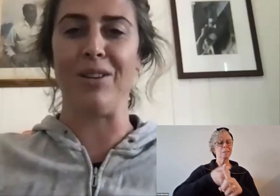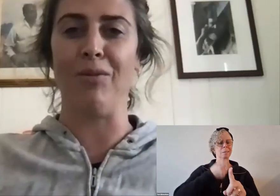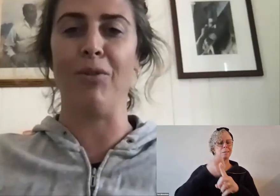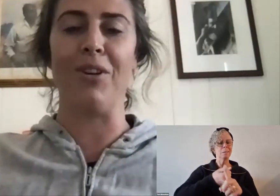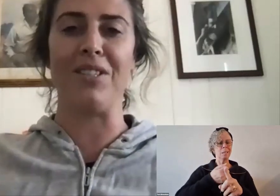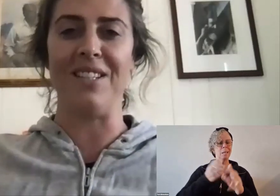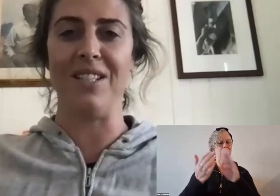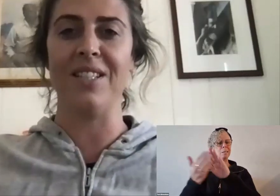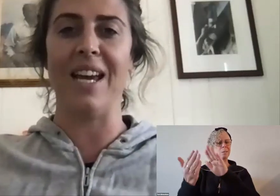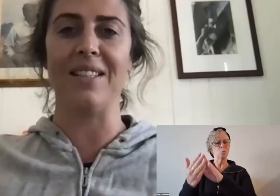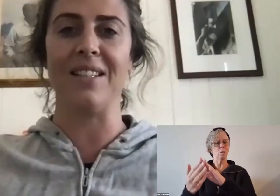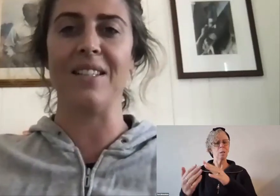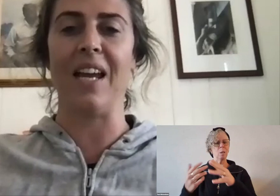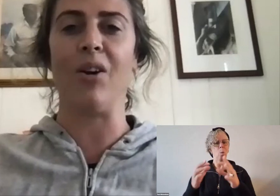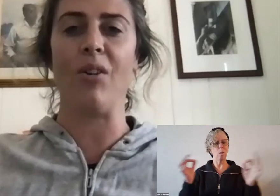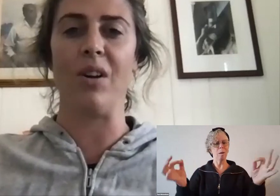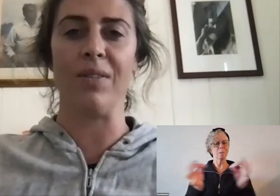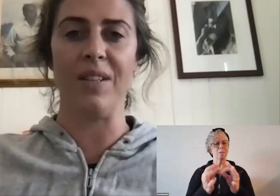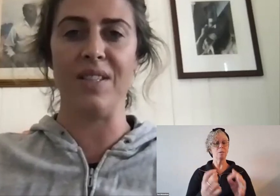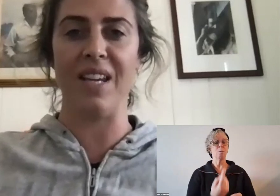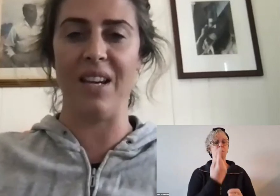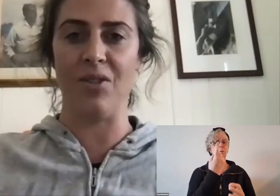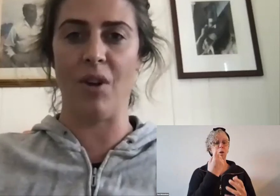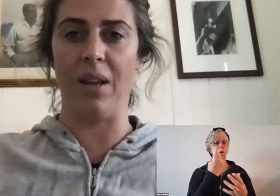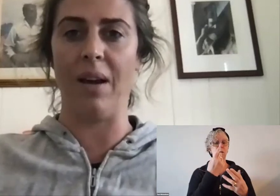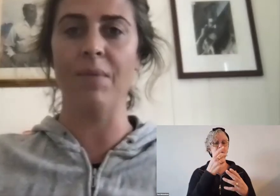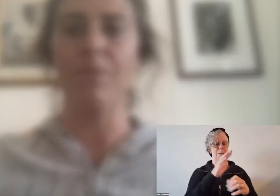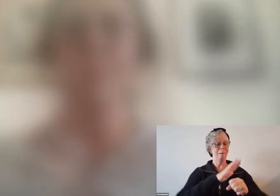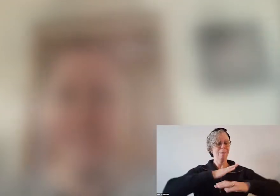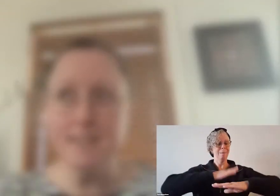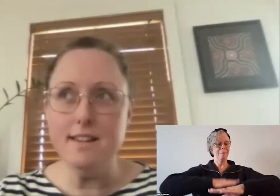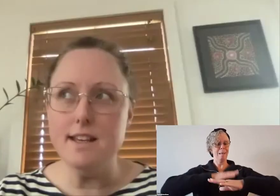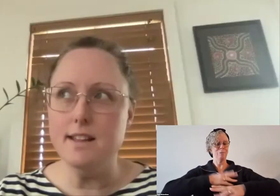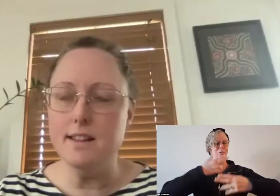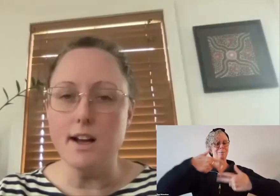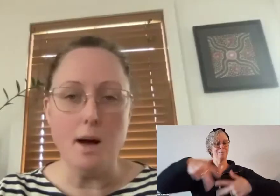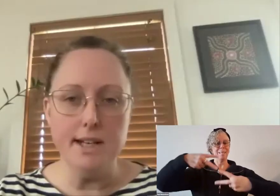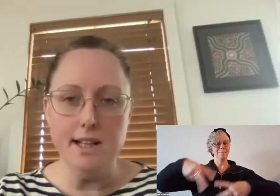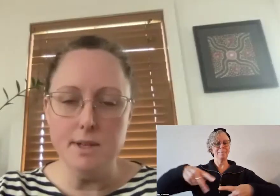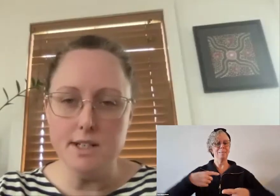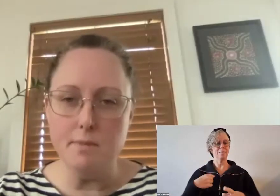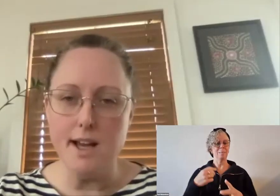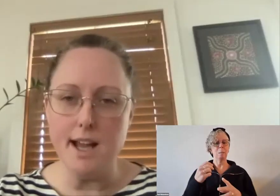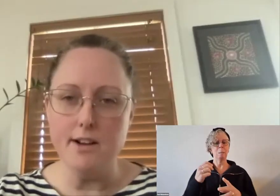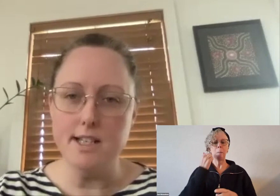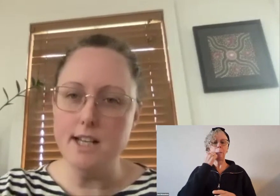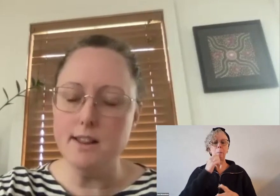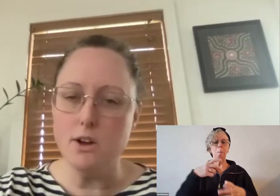for First Nations dancers and choreographers in Australia. BlakDance is a company limited by guarantee.